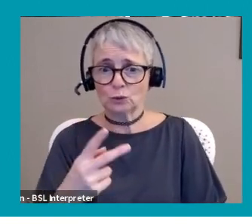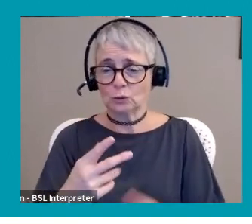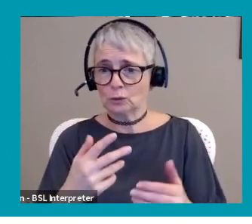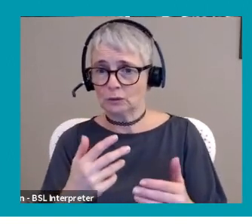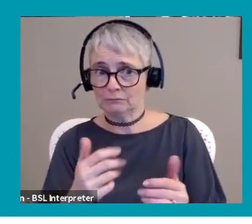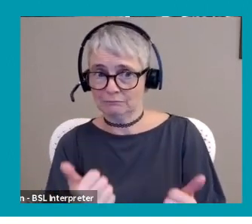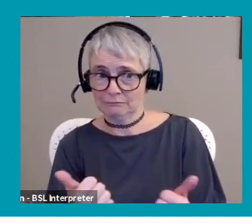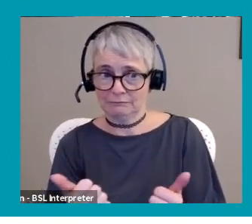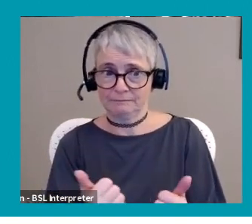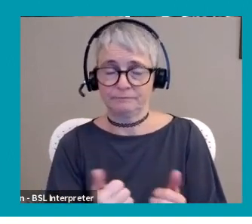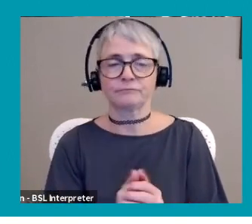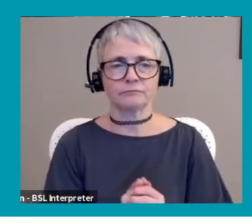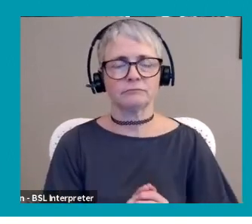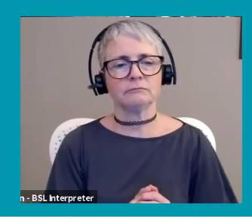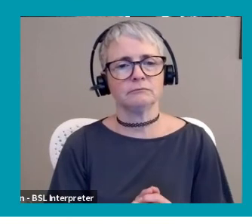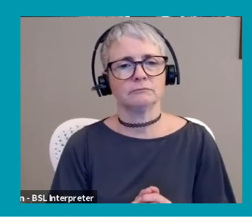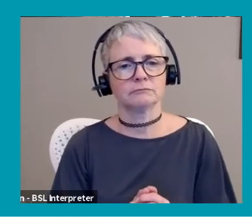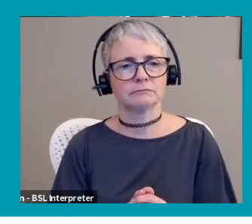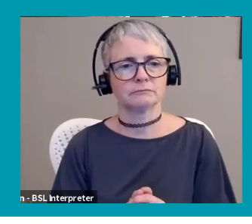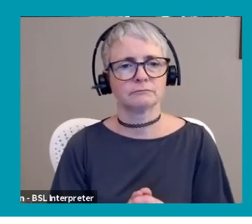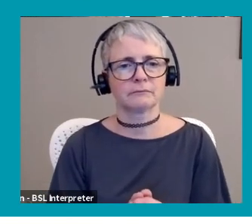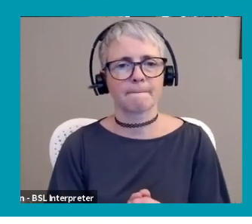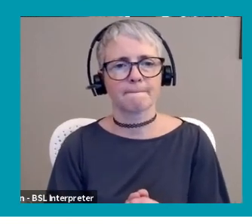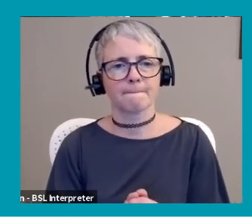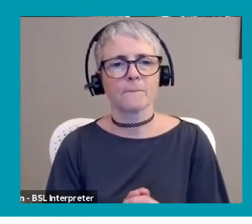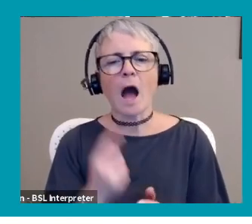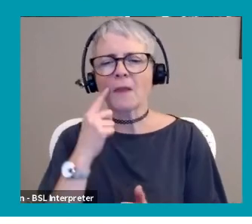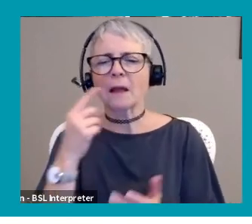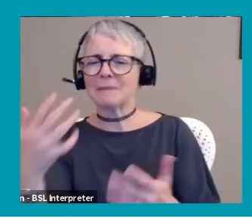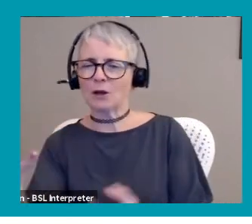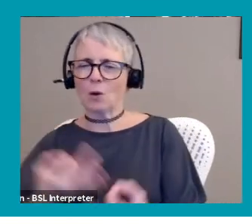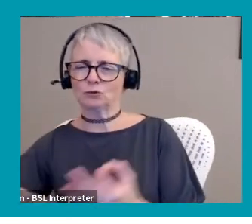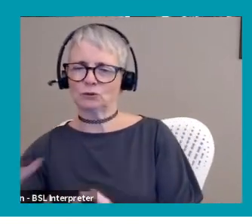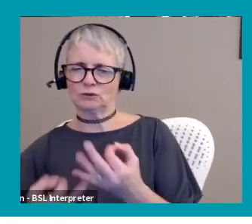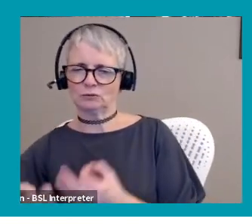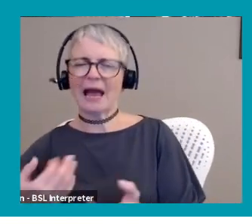been asking questions as we've been going along anyway. So let's skip to the next slide Toby.